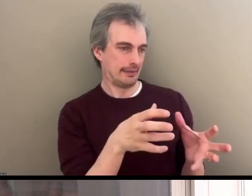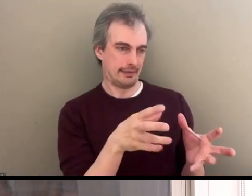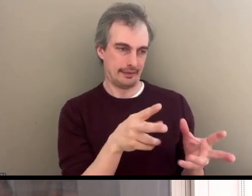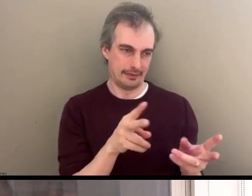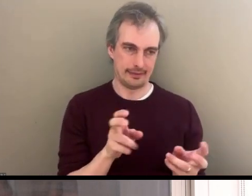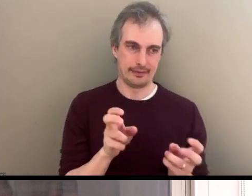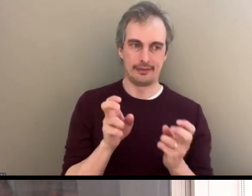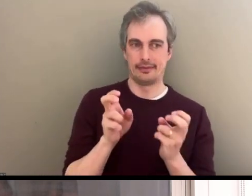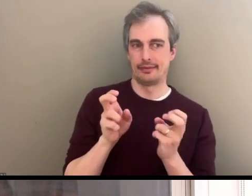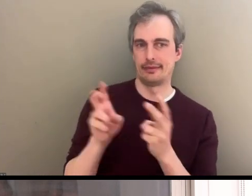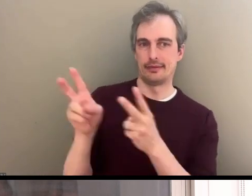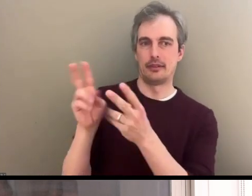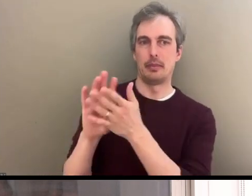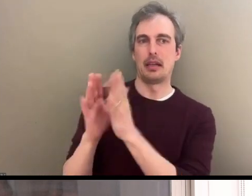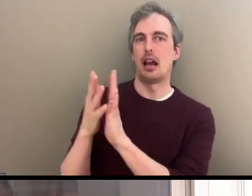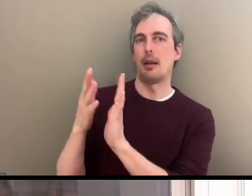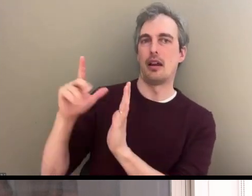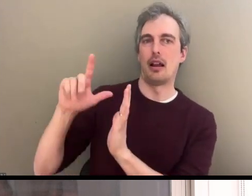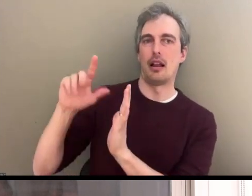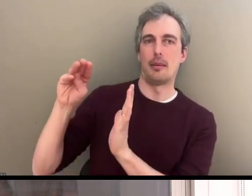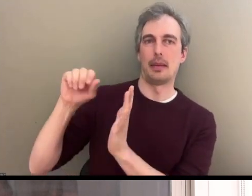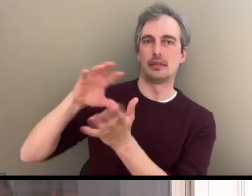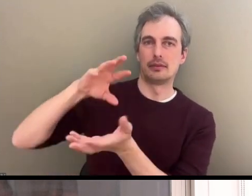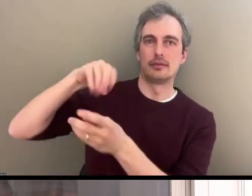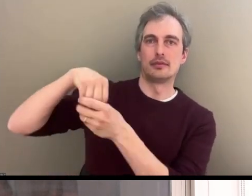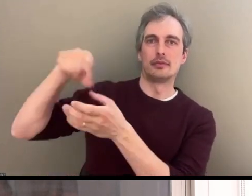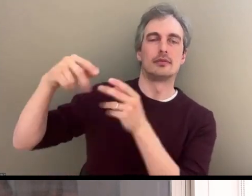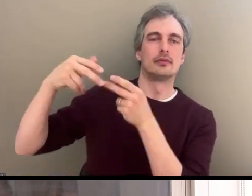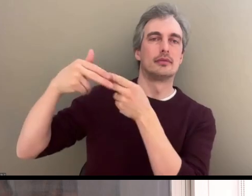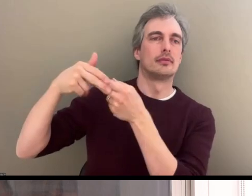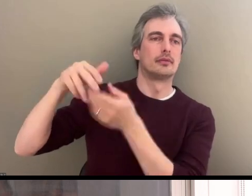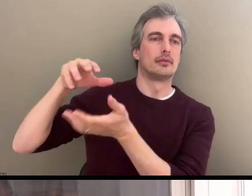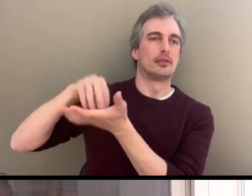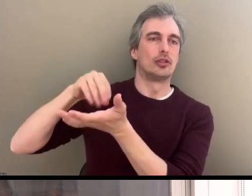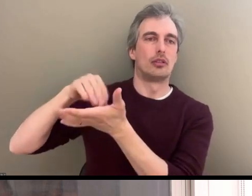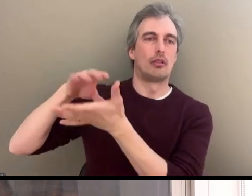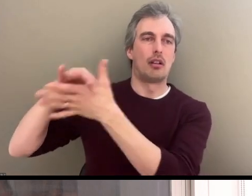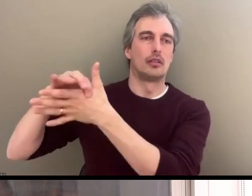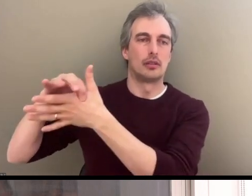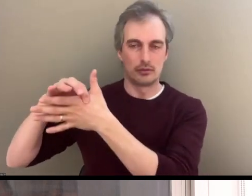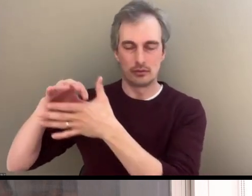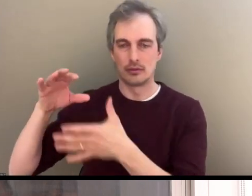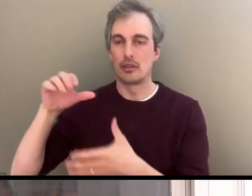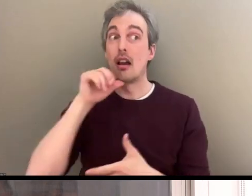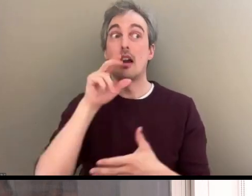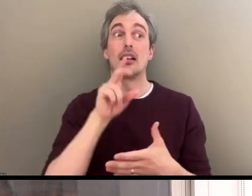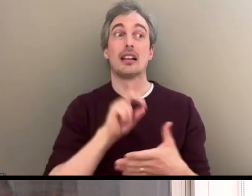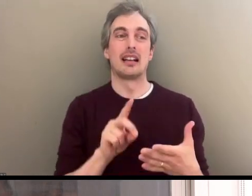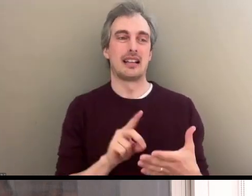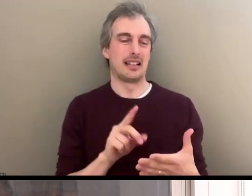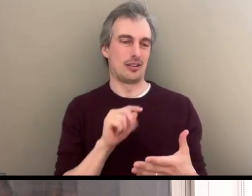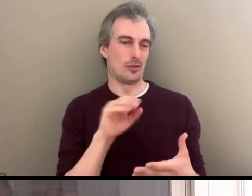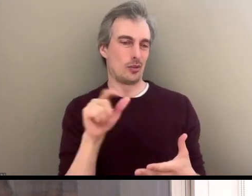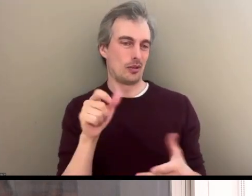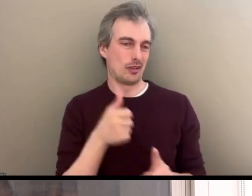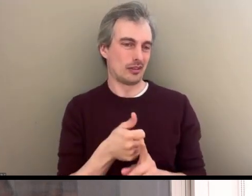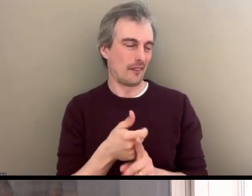but it's not a design tool. It's an LMS. It might be depending on how the slides are converted.